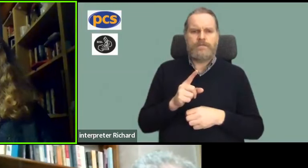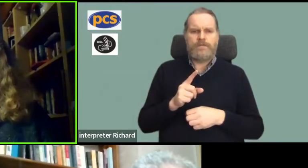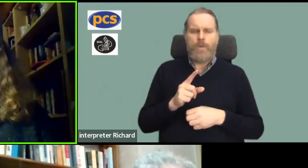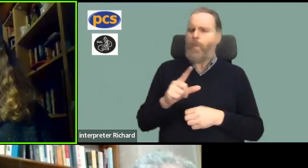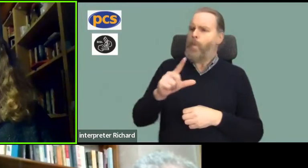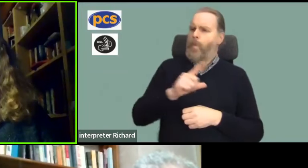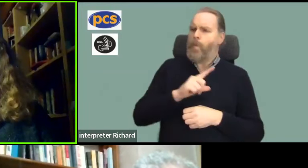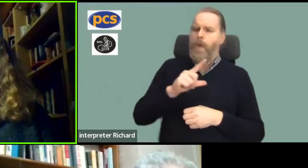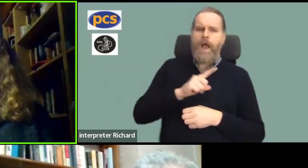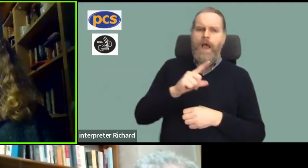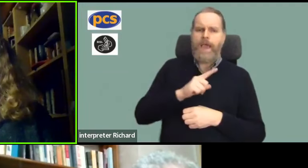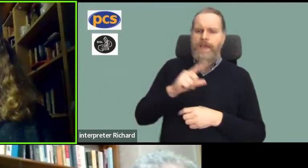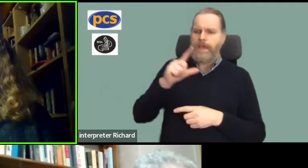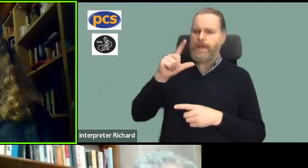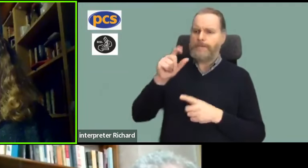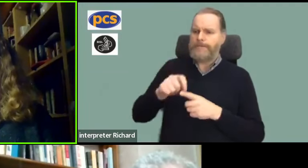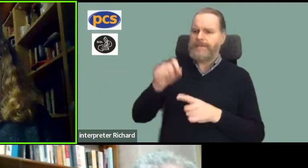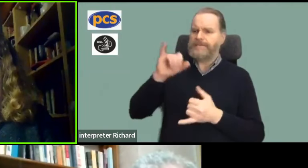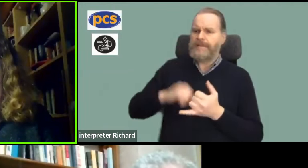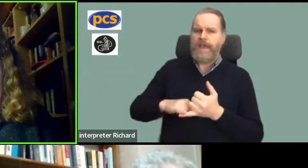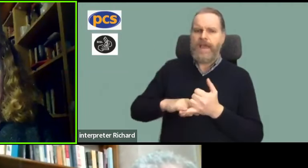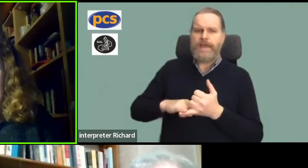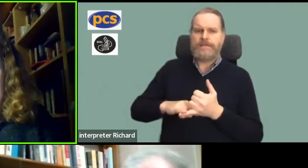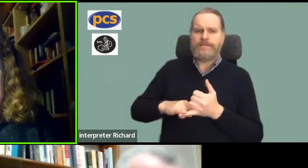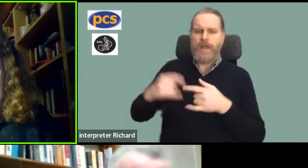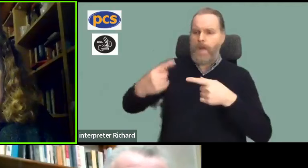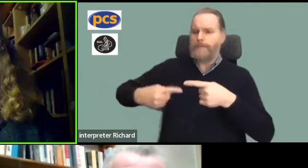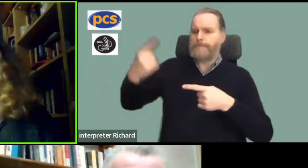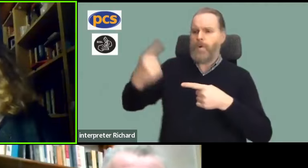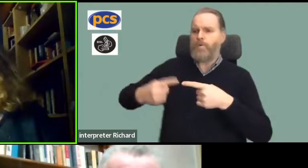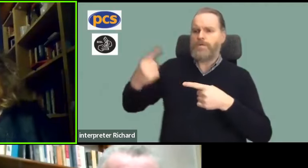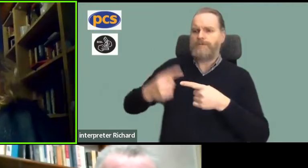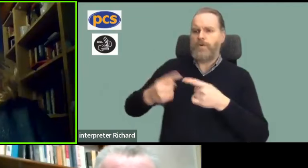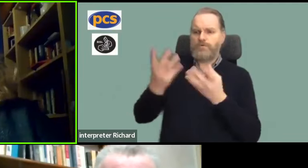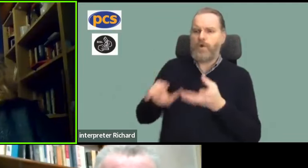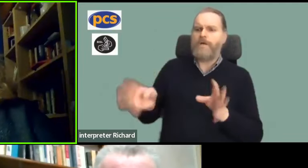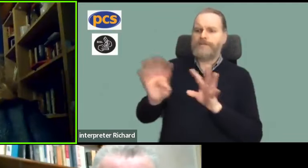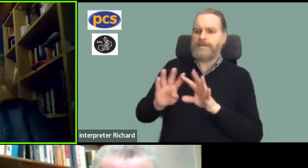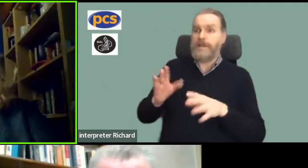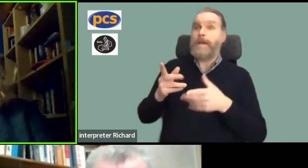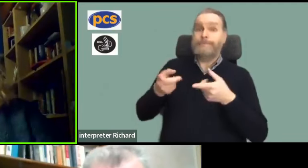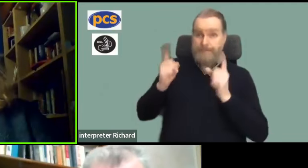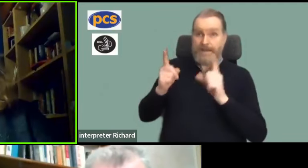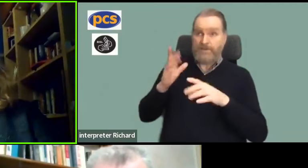ective, and why Pcs and why Pcs. Members who are border force offices being forced across the picket line, while while they see their colleagues taking